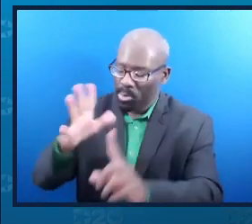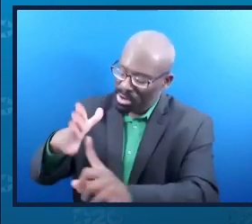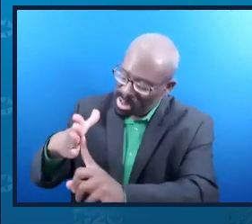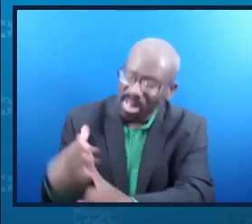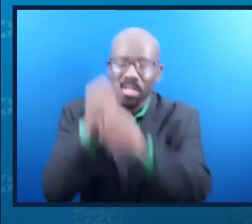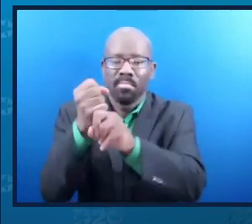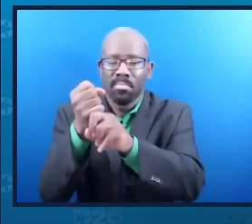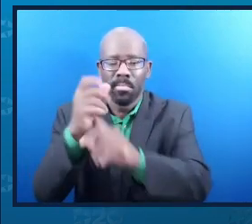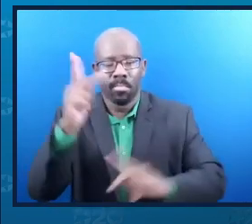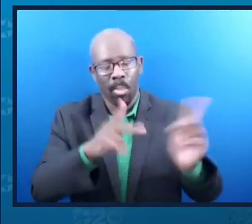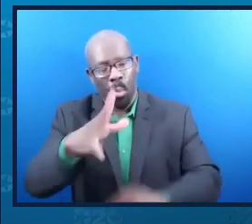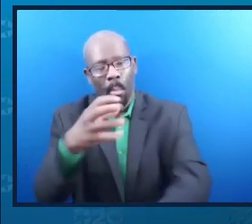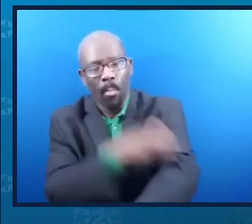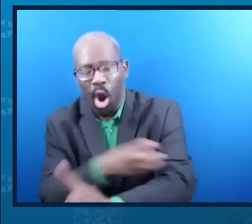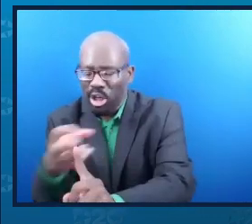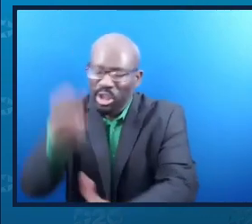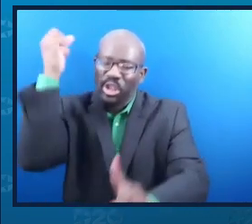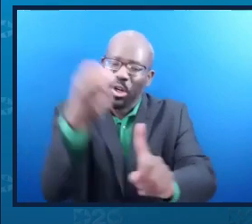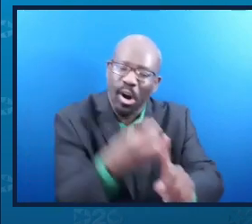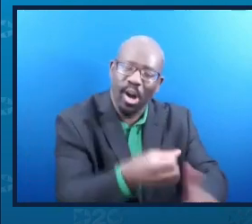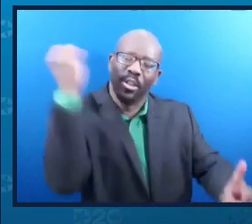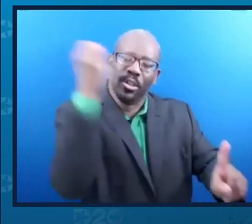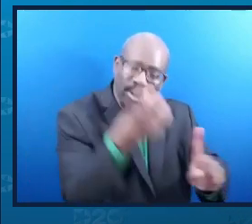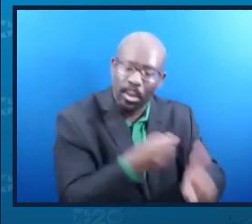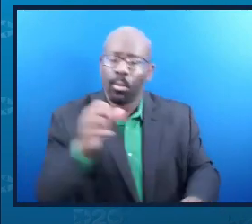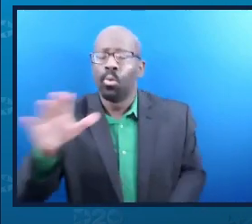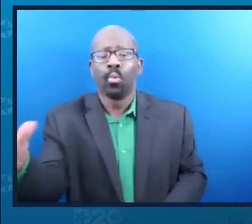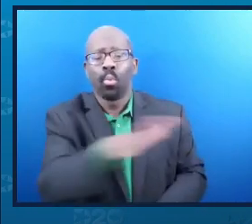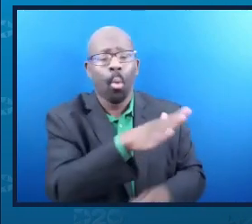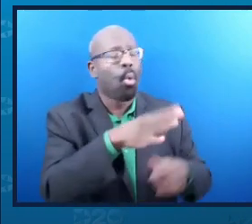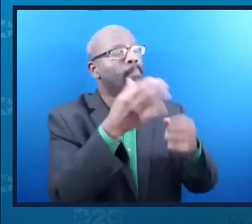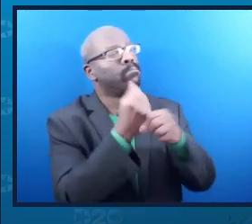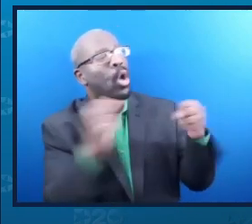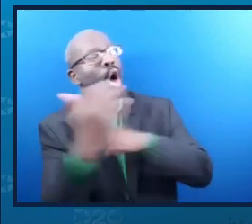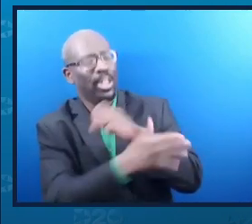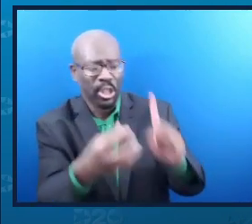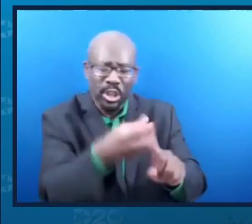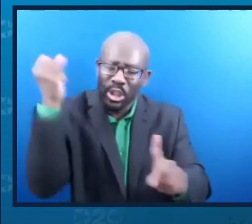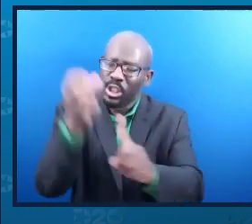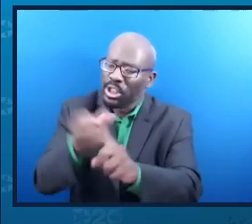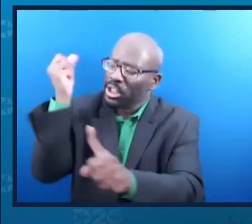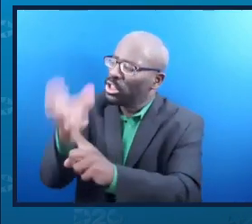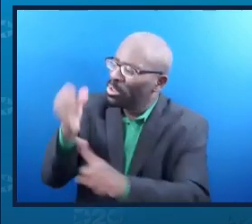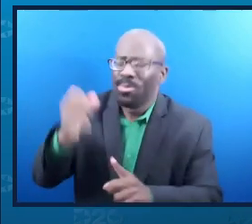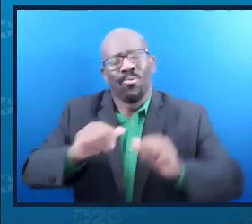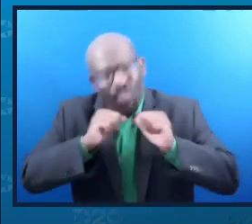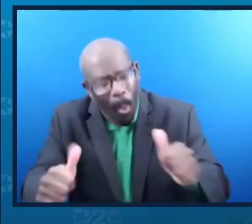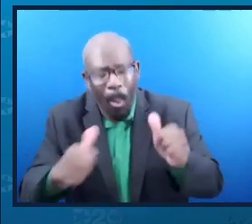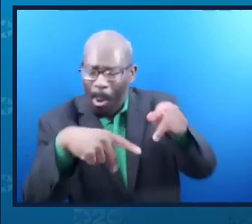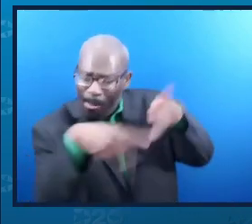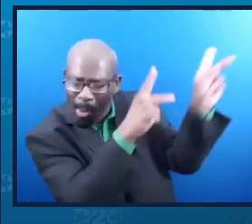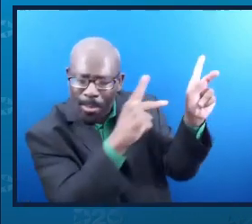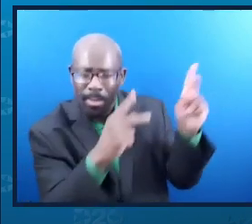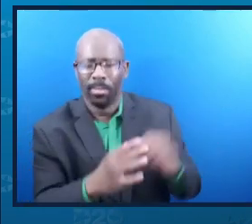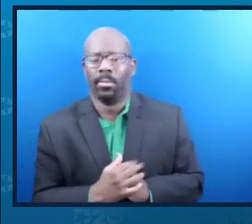DEMOCRACY. MAKE A PLAN RIGHT NOW FOR HOW YOU ARE GOING TO GET INVOLVED